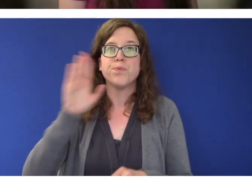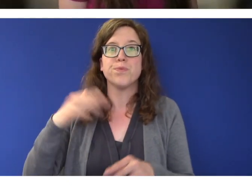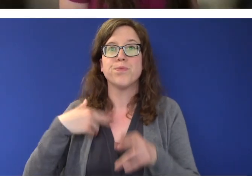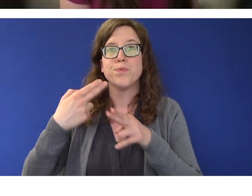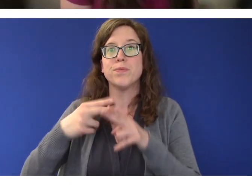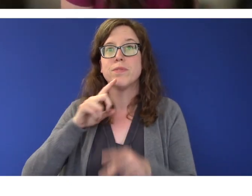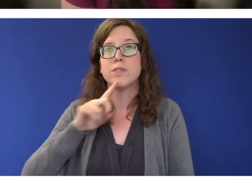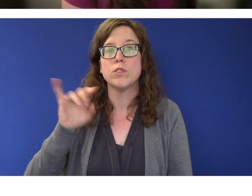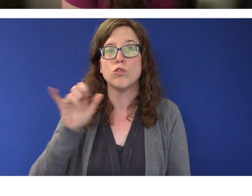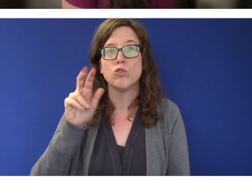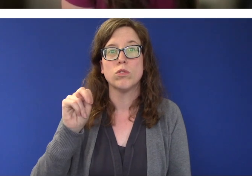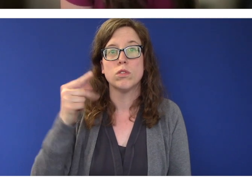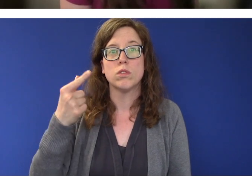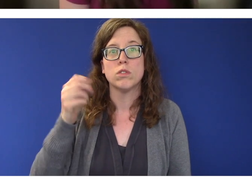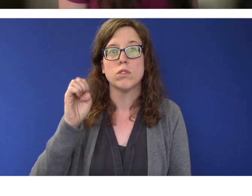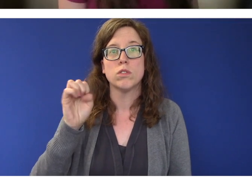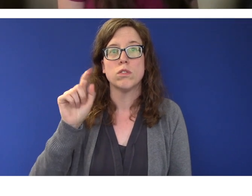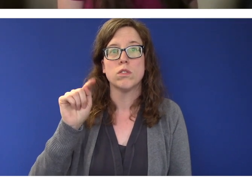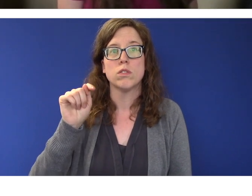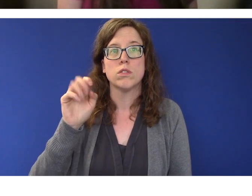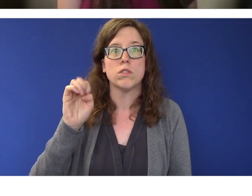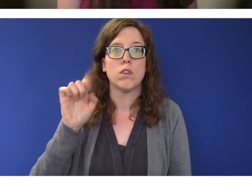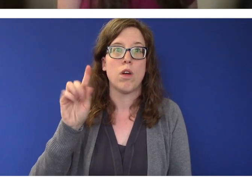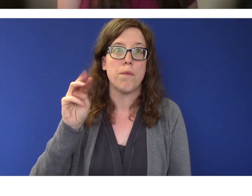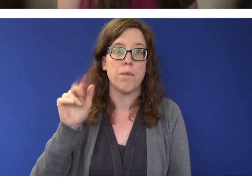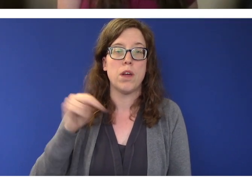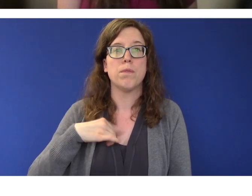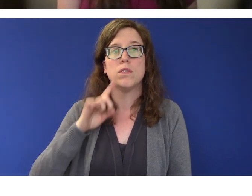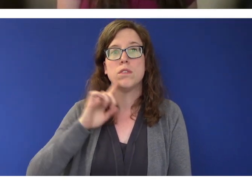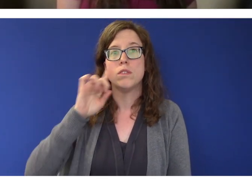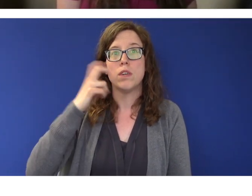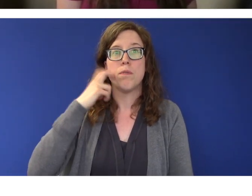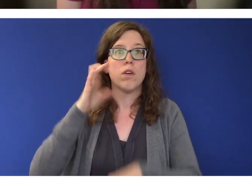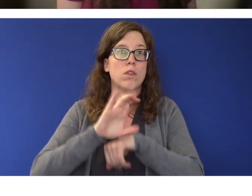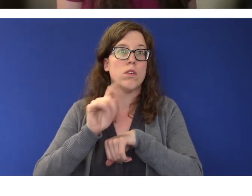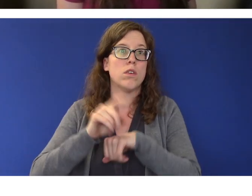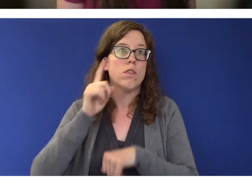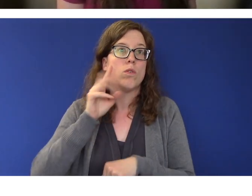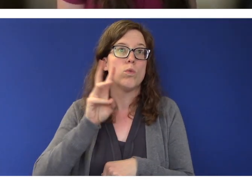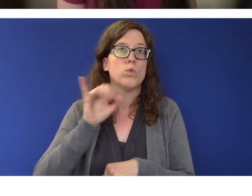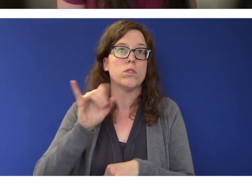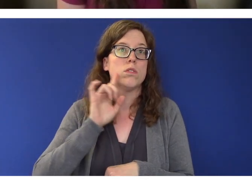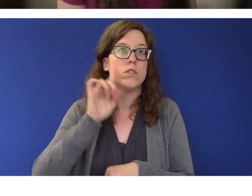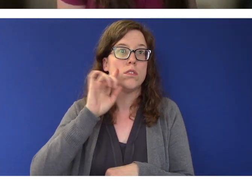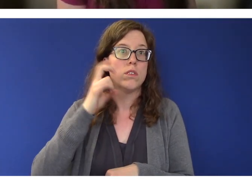Hi, my name is Jen Gettelman and I am the Deafblind Consultant for the Wisconsin